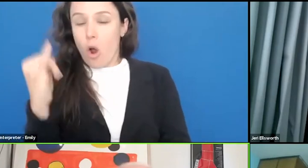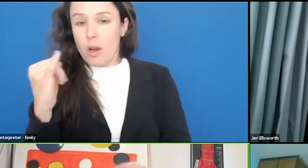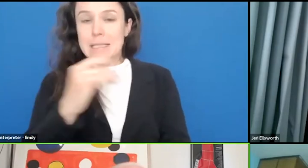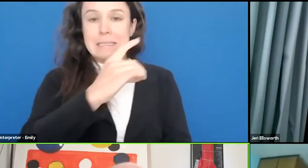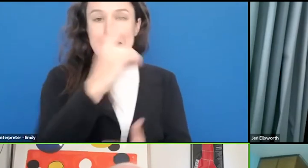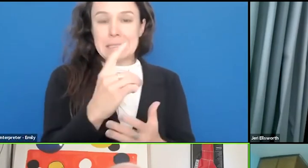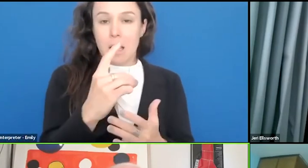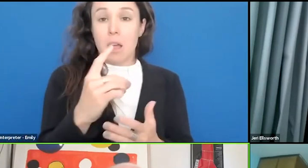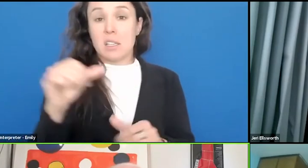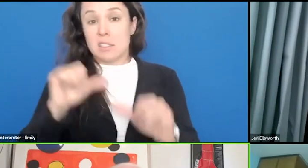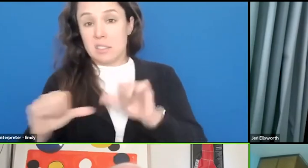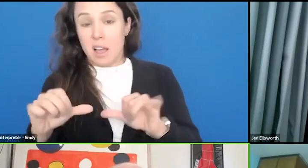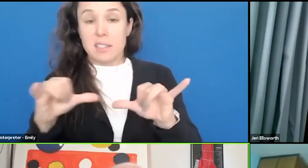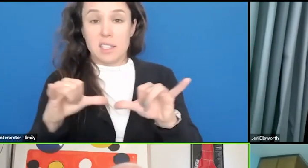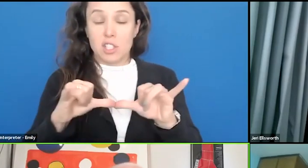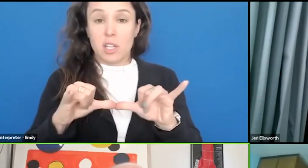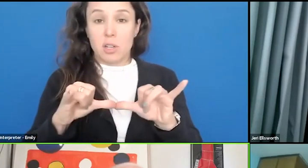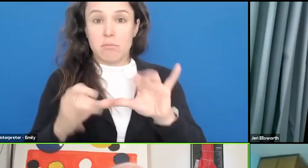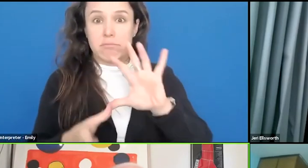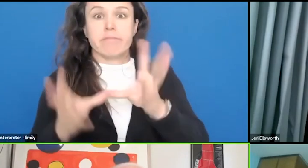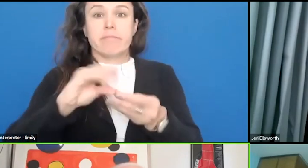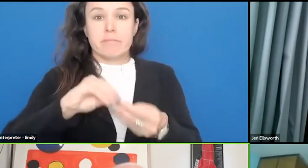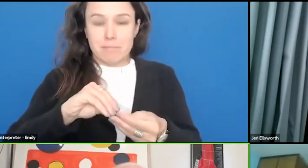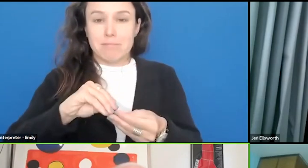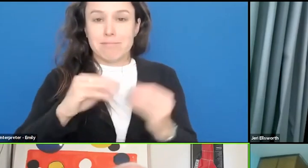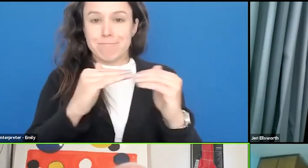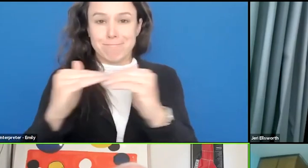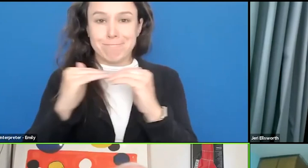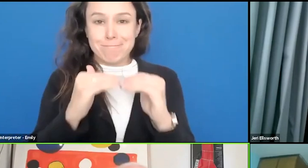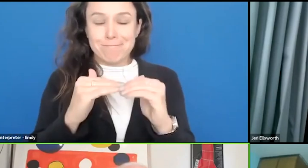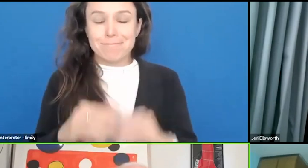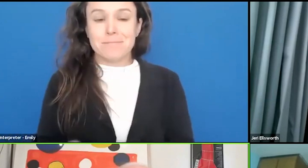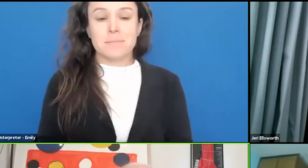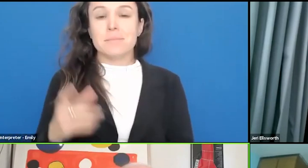it is science and engineering. And the idea that you simply take an algorithmic approach to how